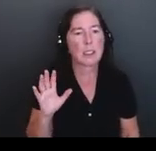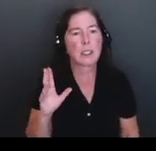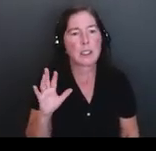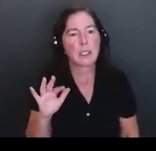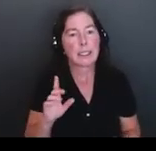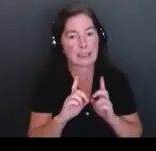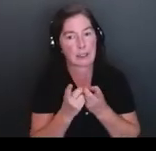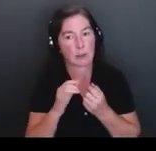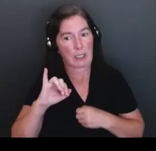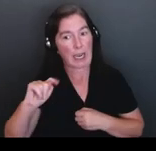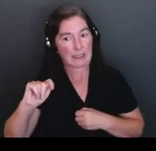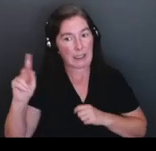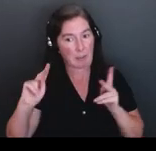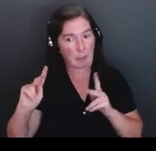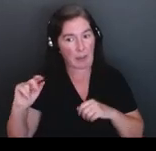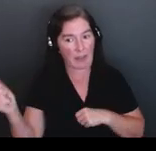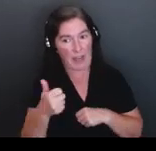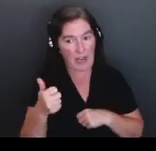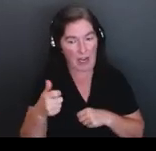Sorry, everybody. Let me just. In Microsoft support they have a handy little guide. Because I didn't see this mine, I wanted you to be able to see what it looked like.